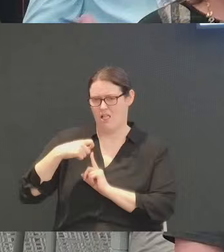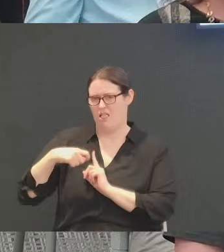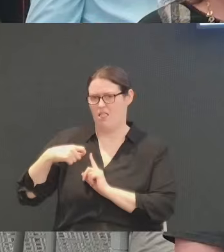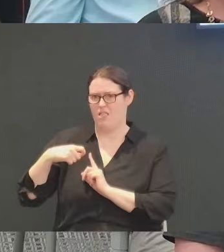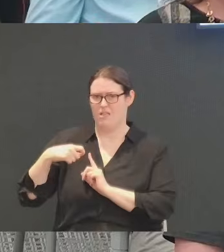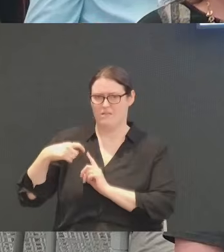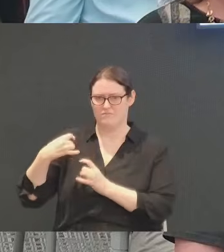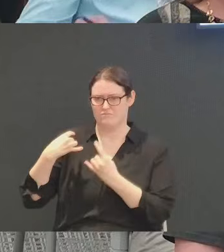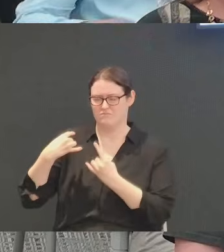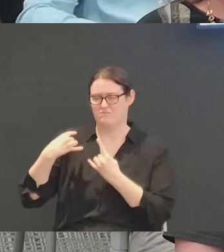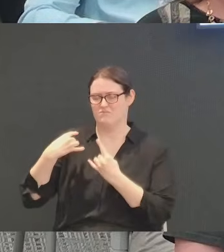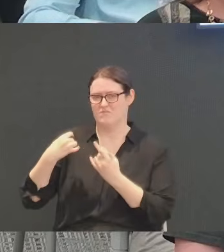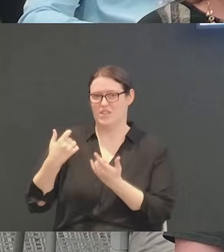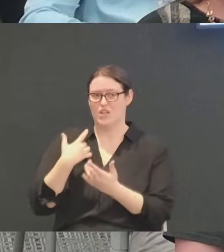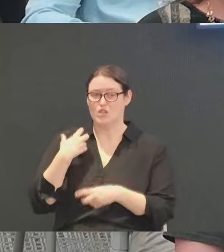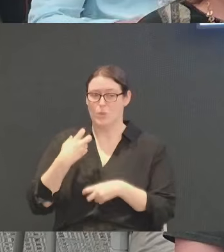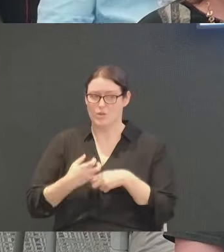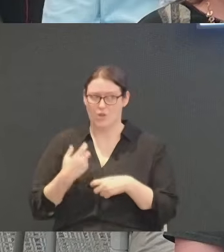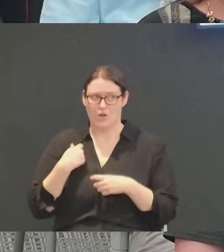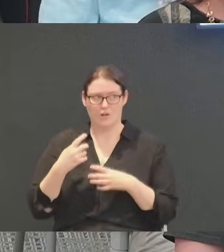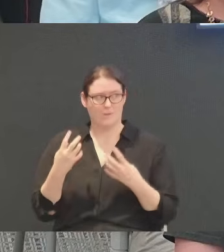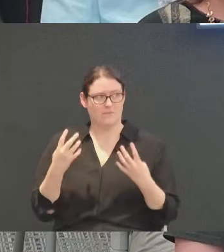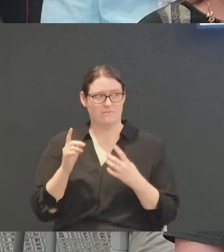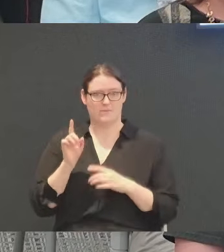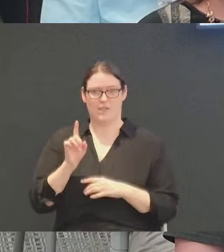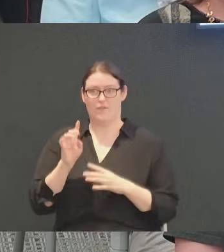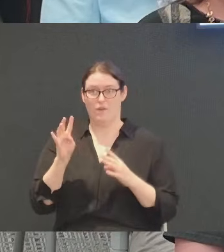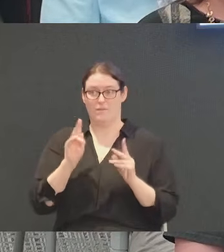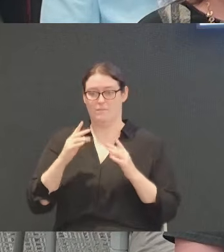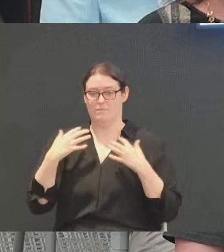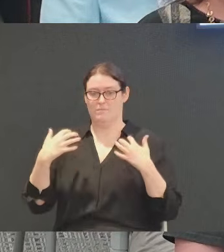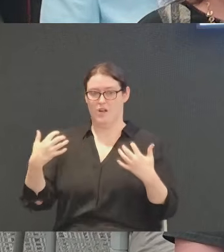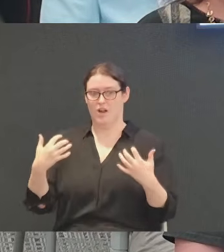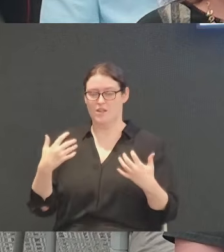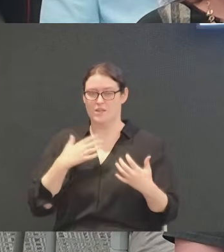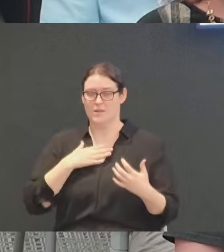it's really hard for me to speak in front of people about my experiences. I also while in